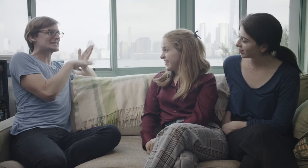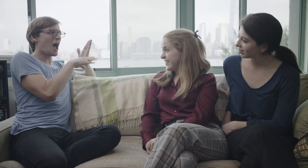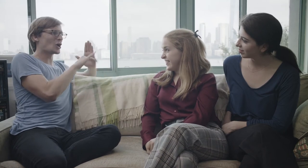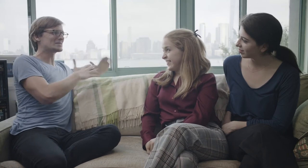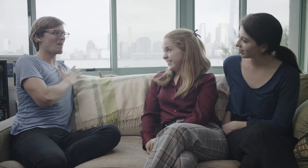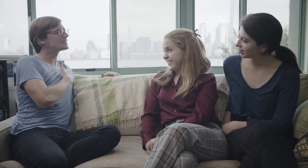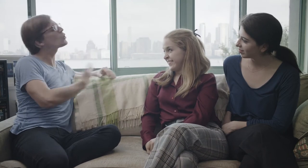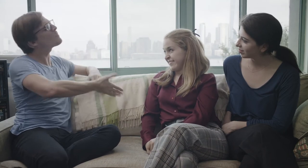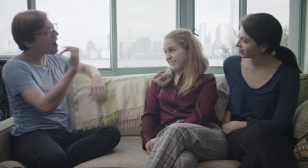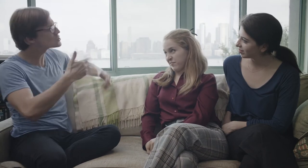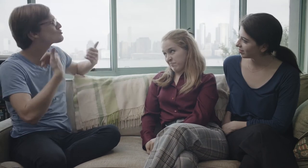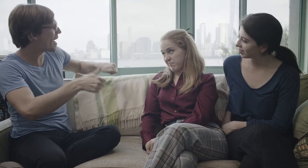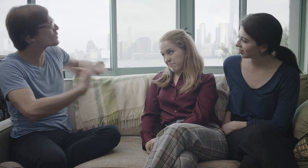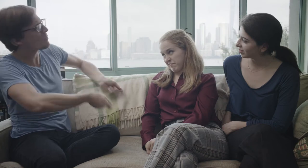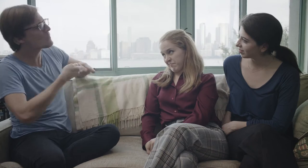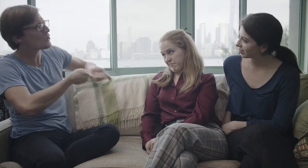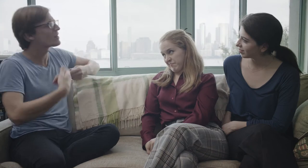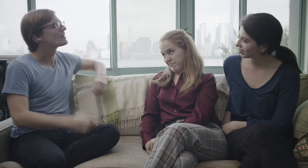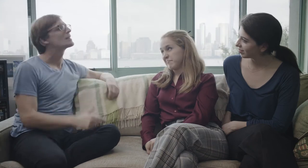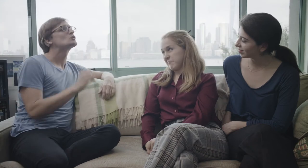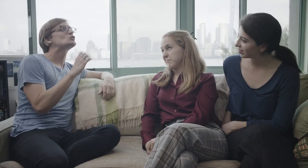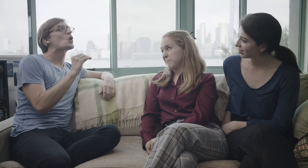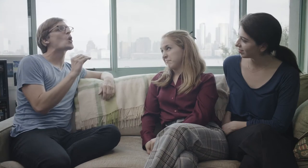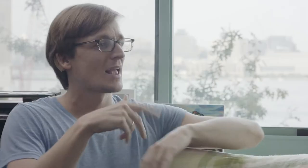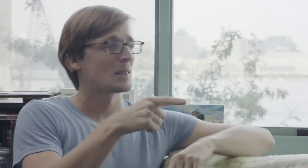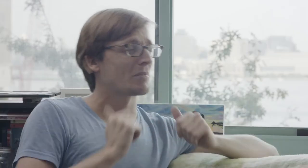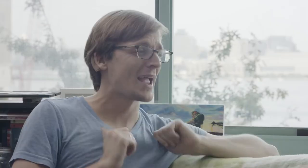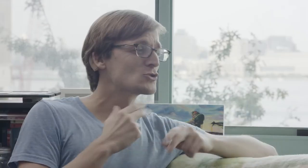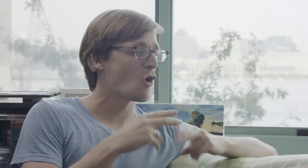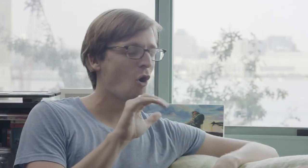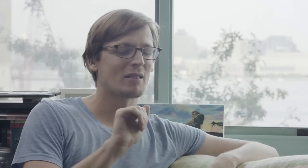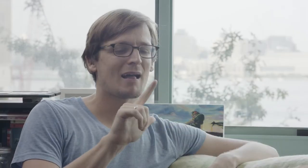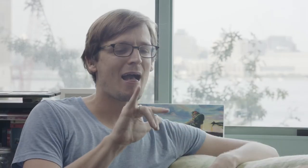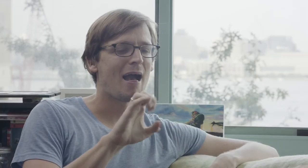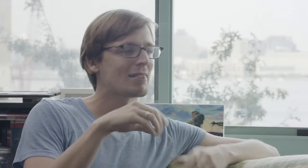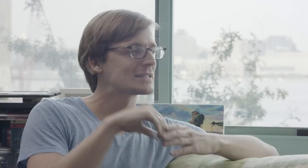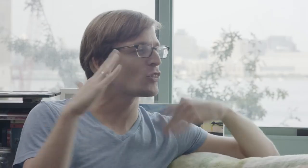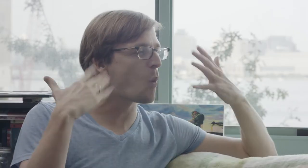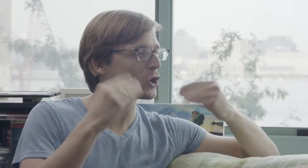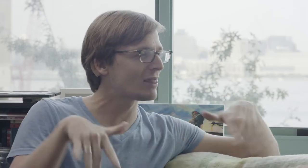I was gonna play soccer, but the teacher wouldn't let up. And I did Alice in Wonderland.